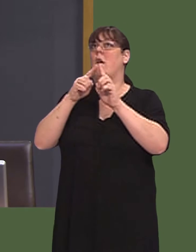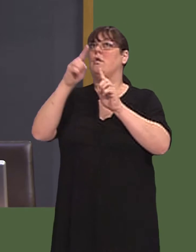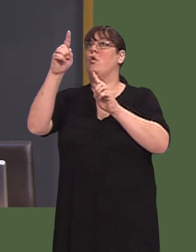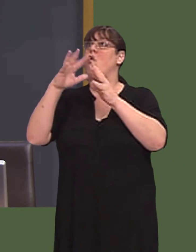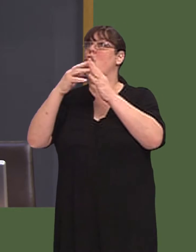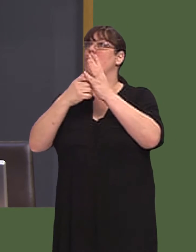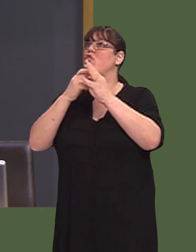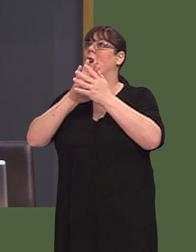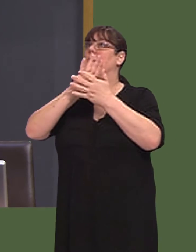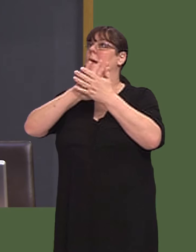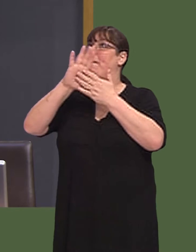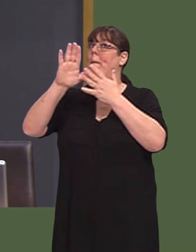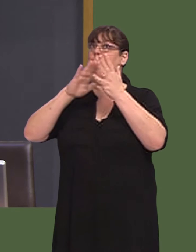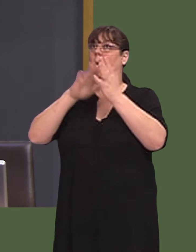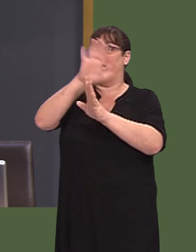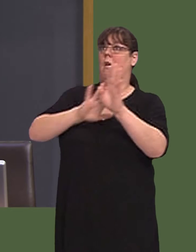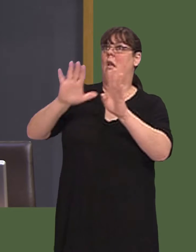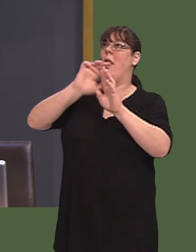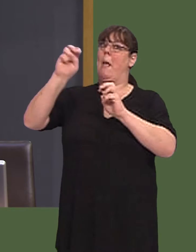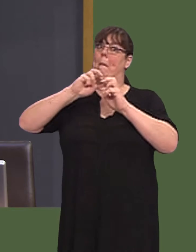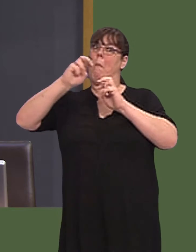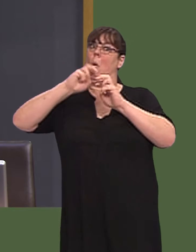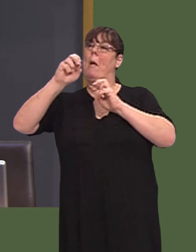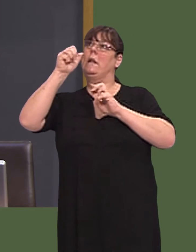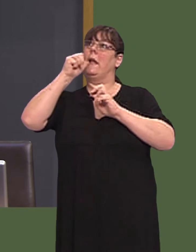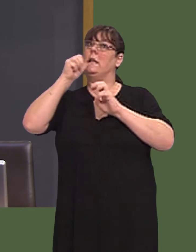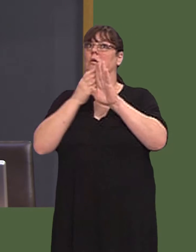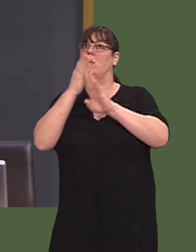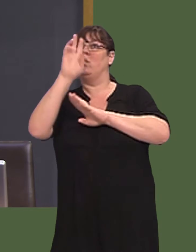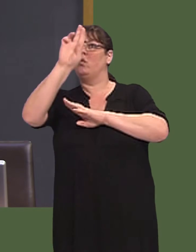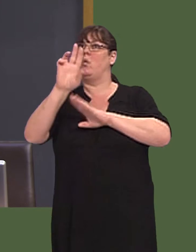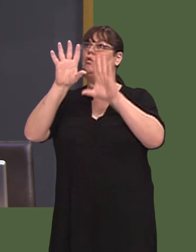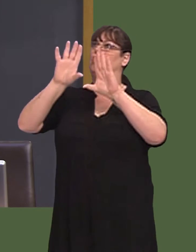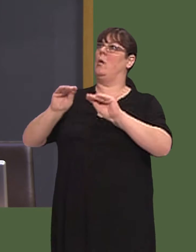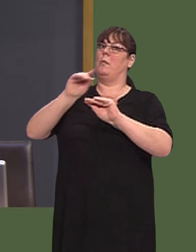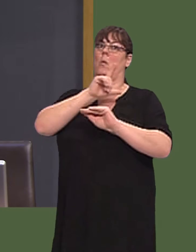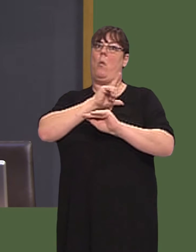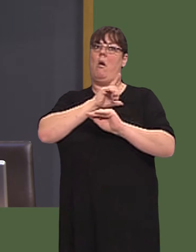have actually lost access to a mobile dentist who visited schools because there was no funding